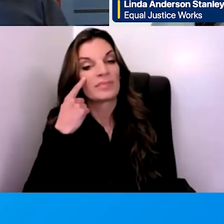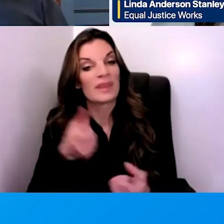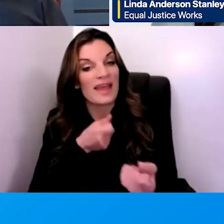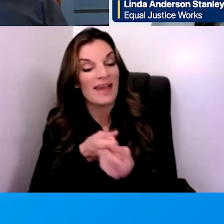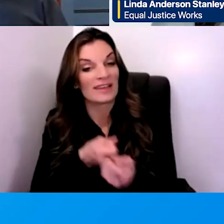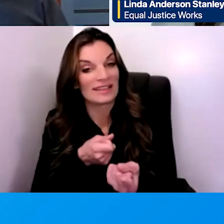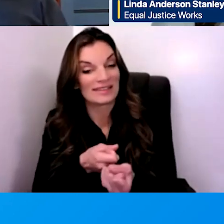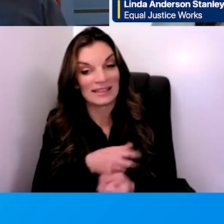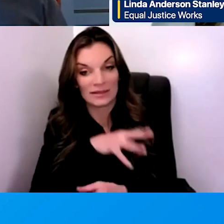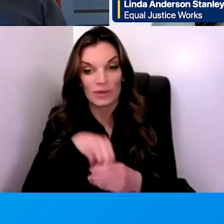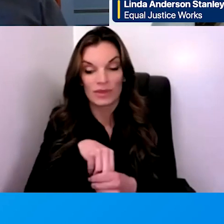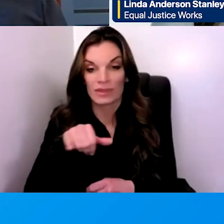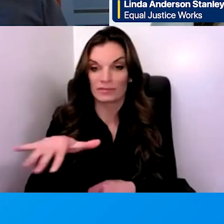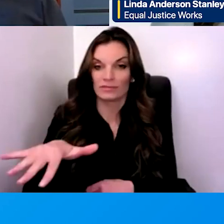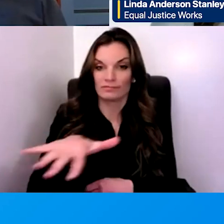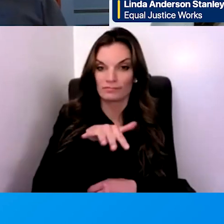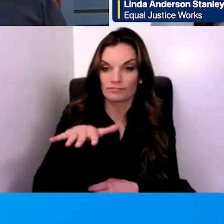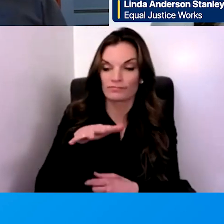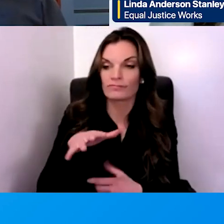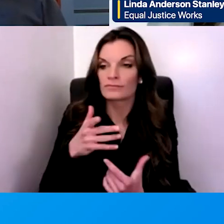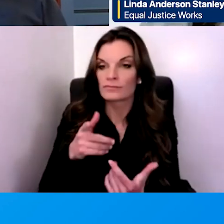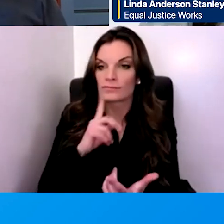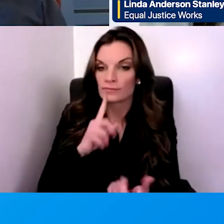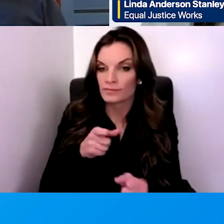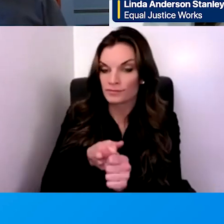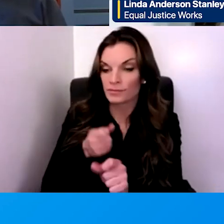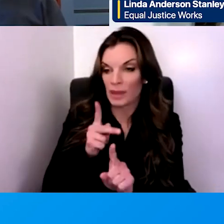movements in this space, and many others that impact on people with disabilities have to